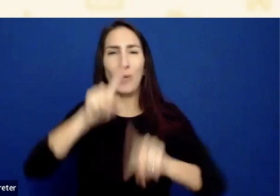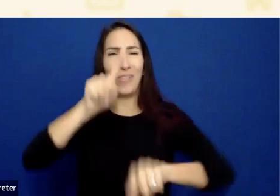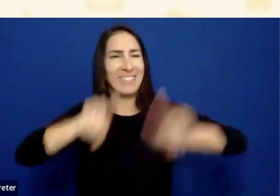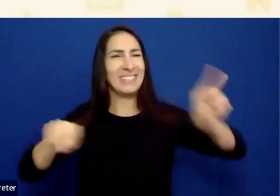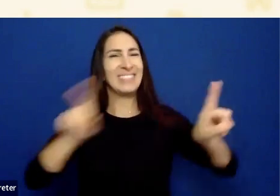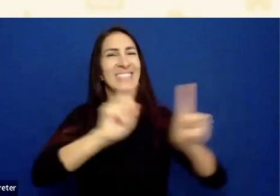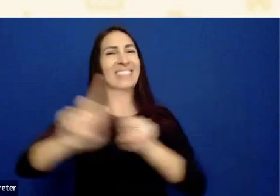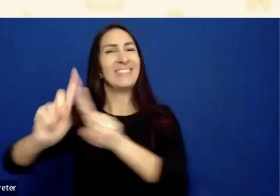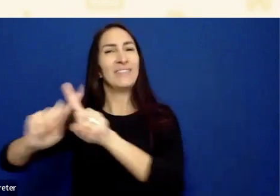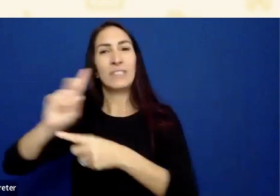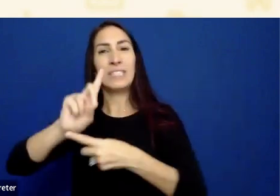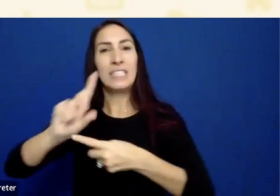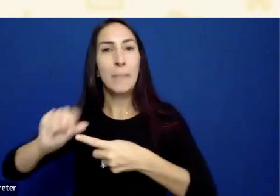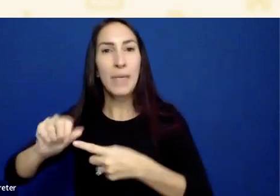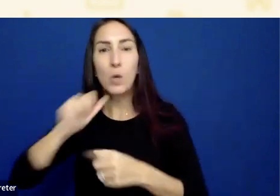of different assistive technologies, or not.